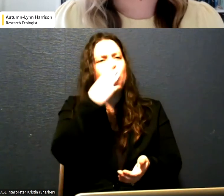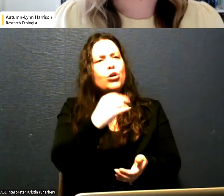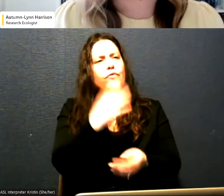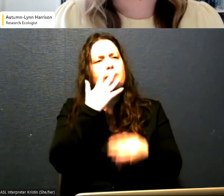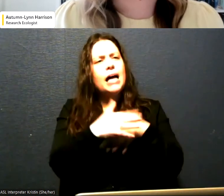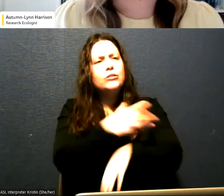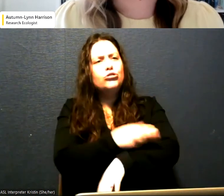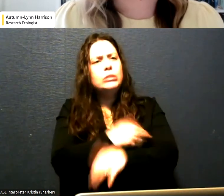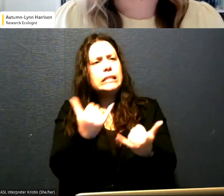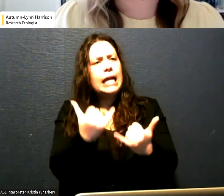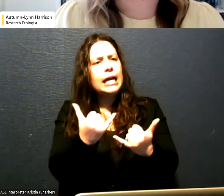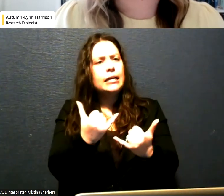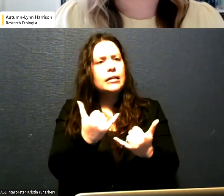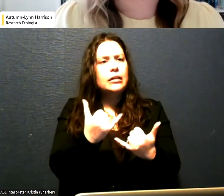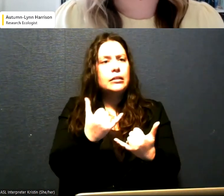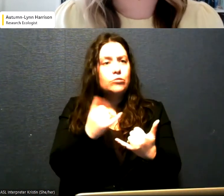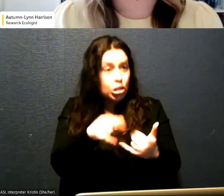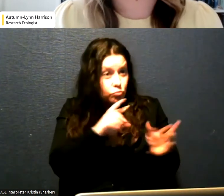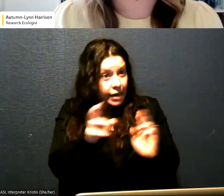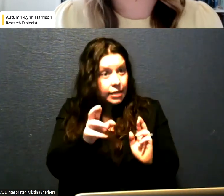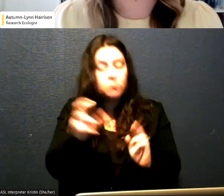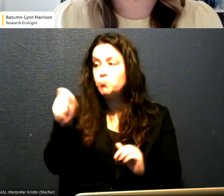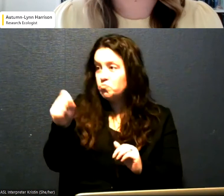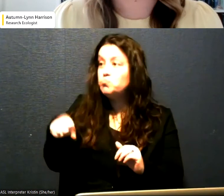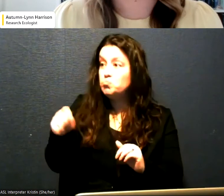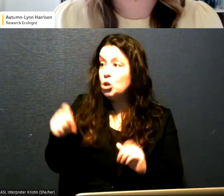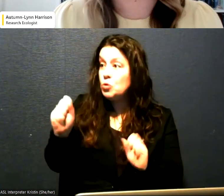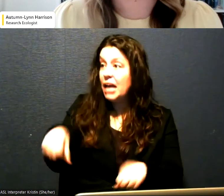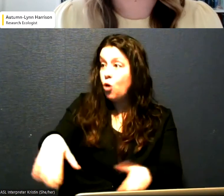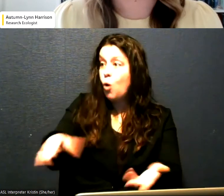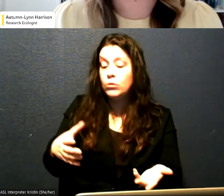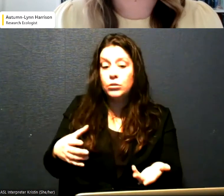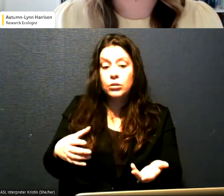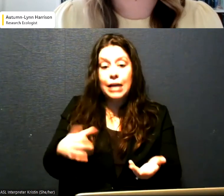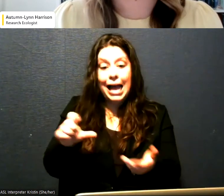at any point she can go right into the water um but, but our vets can come draw blood and it's